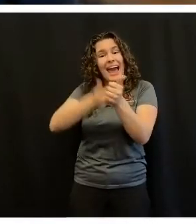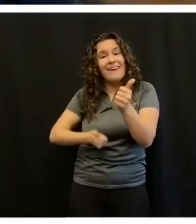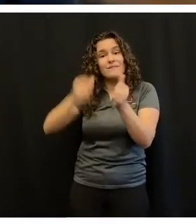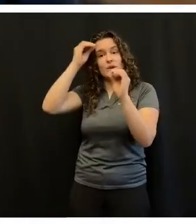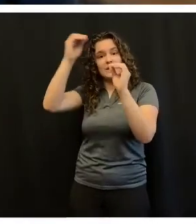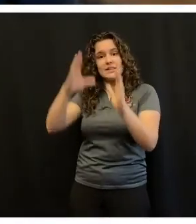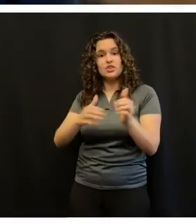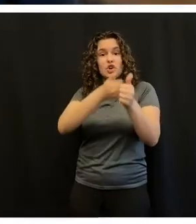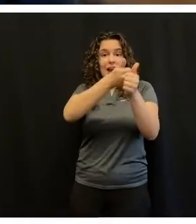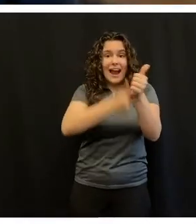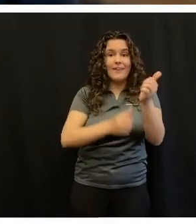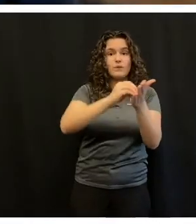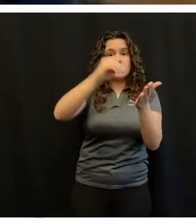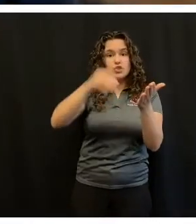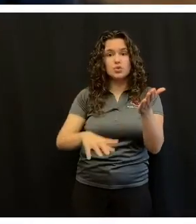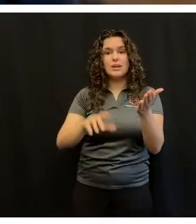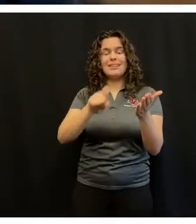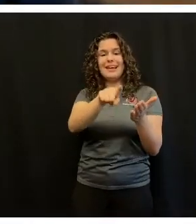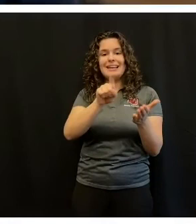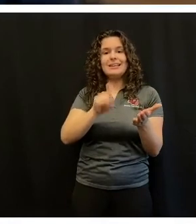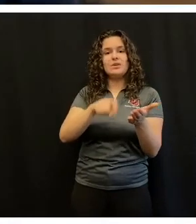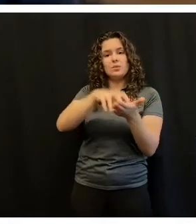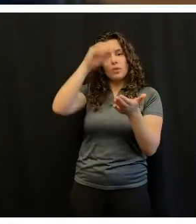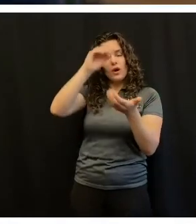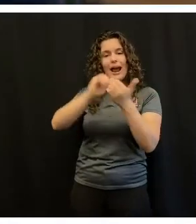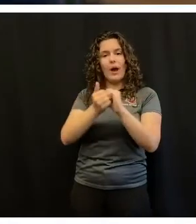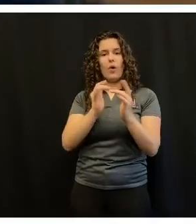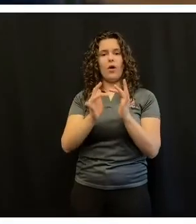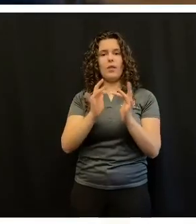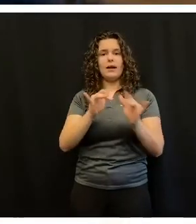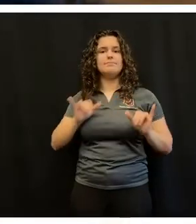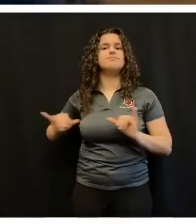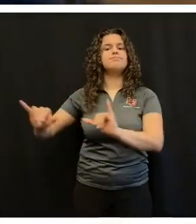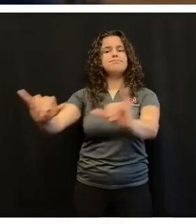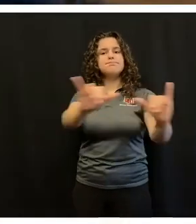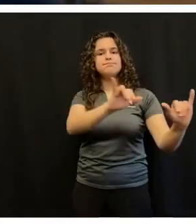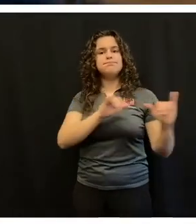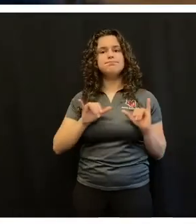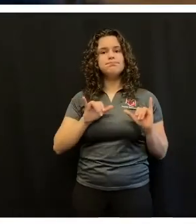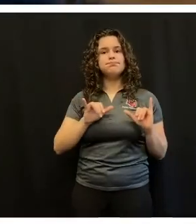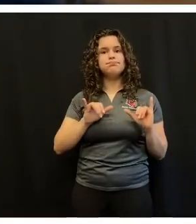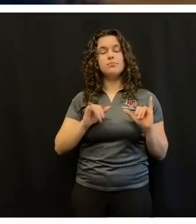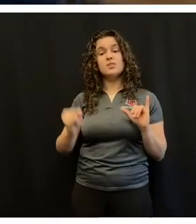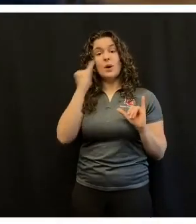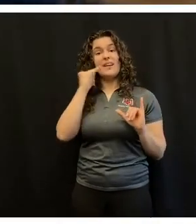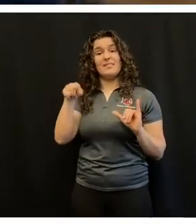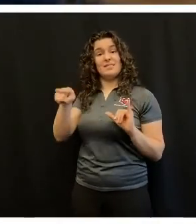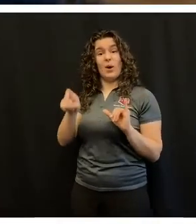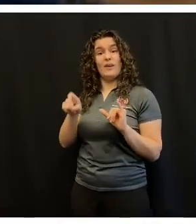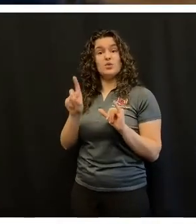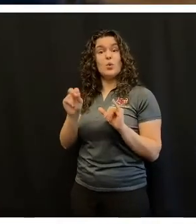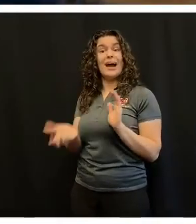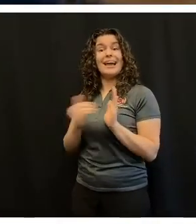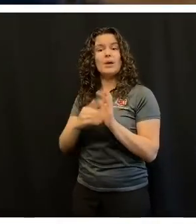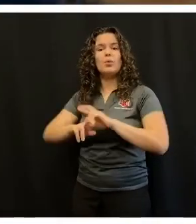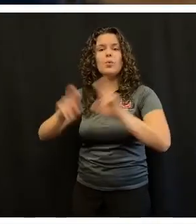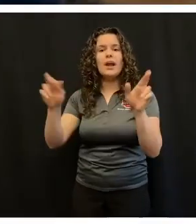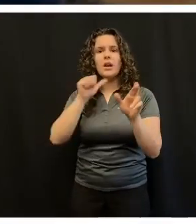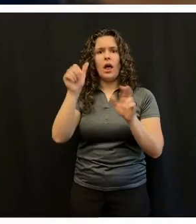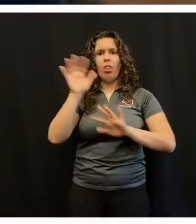is doing something online during the school year, so if we have to do something like this again, we're prepared. We're not stumbling around in the dark again.